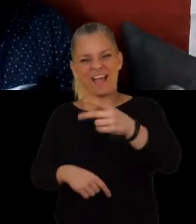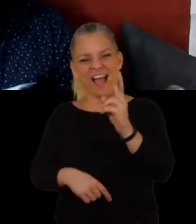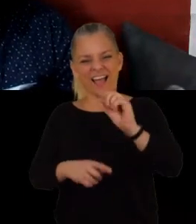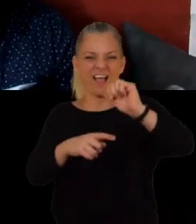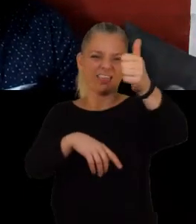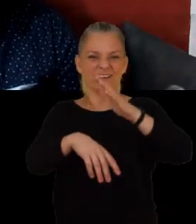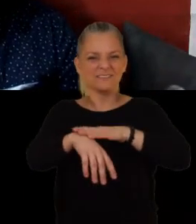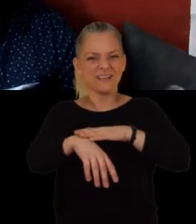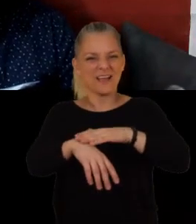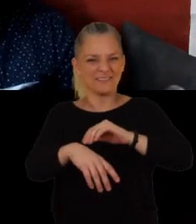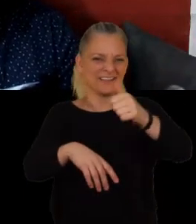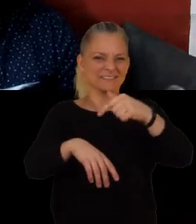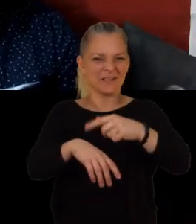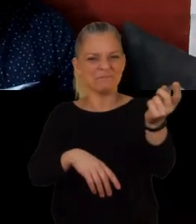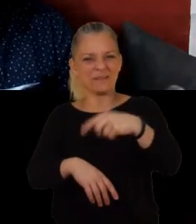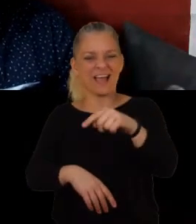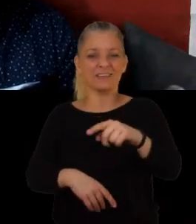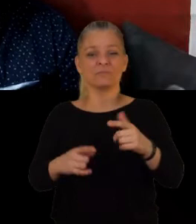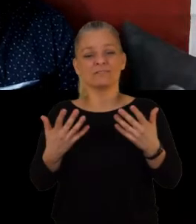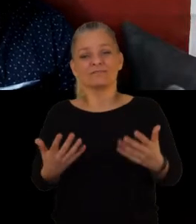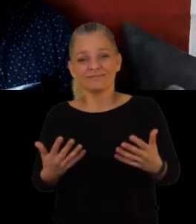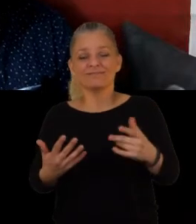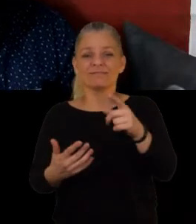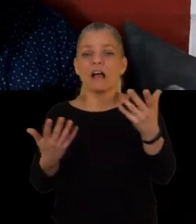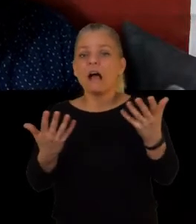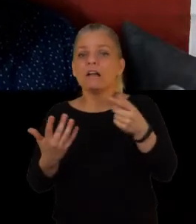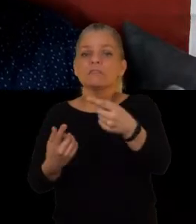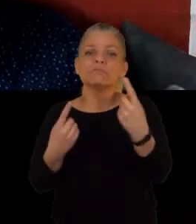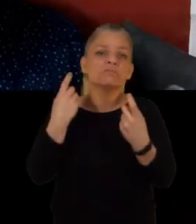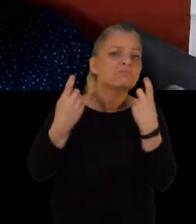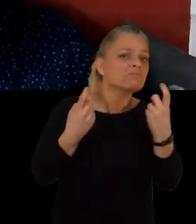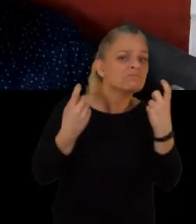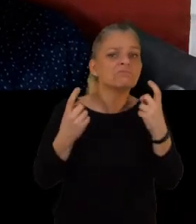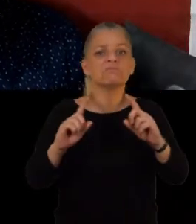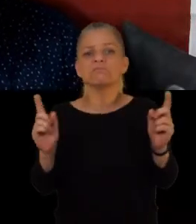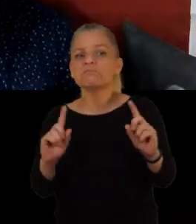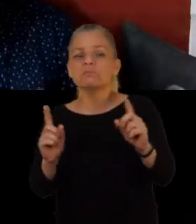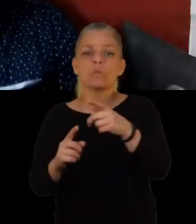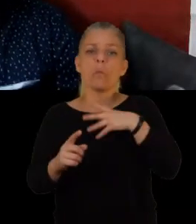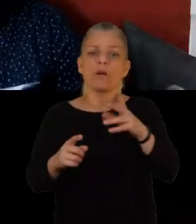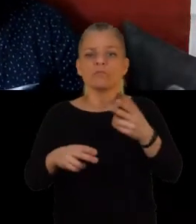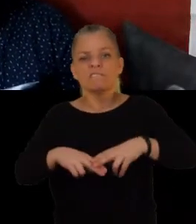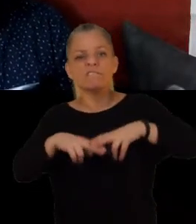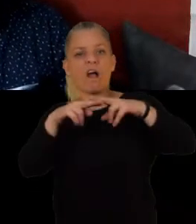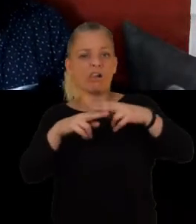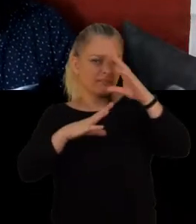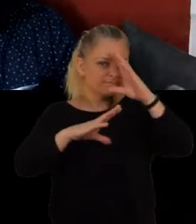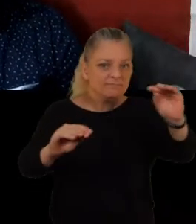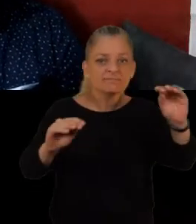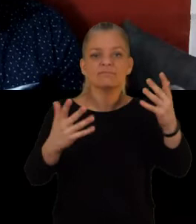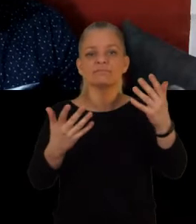you back um another point but in closing is there anything that you find a final word or anything